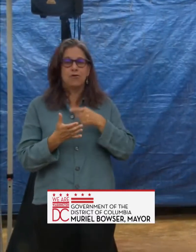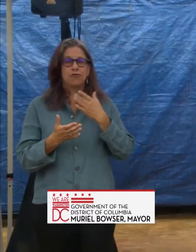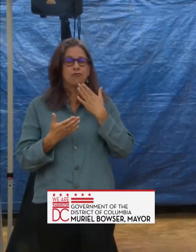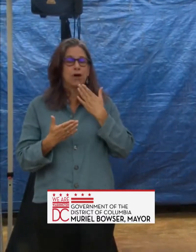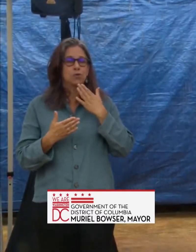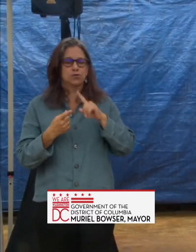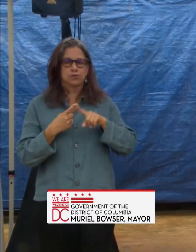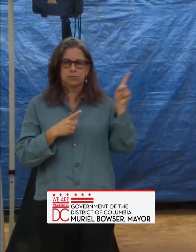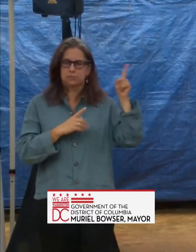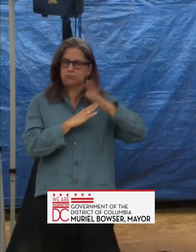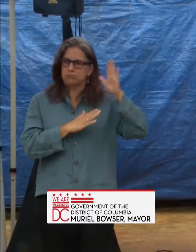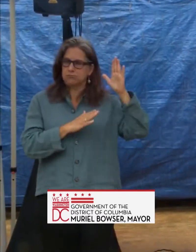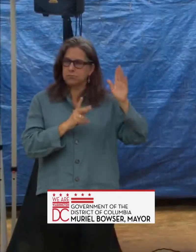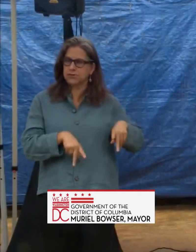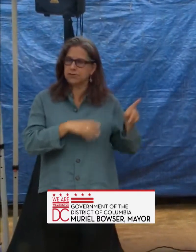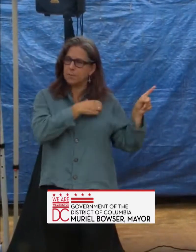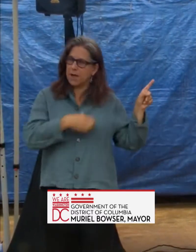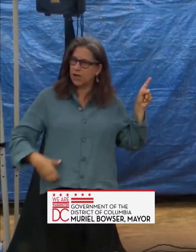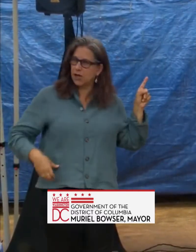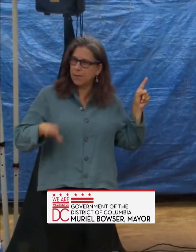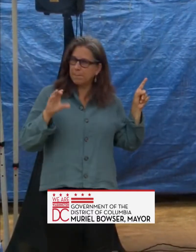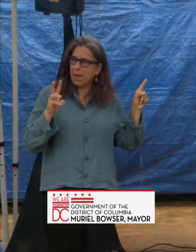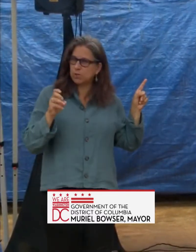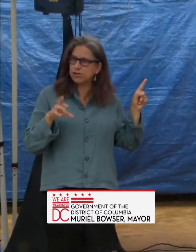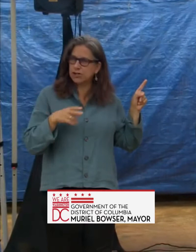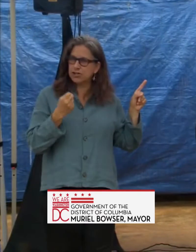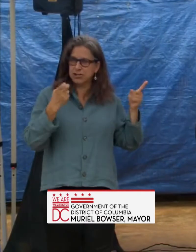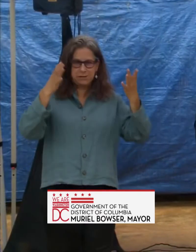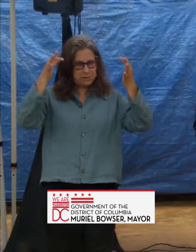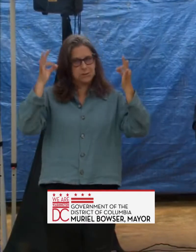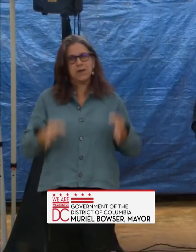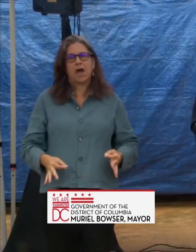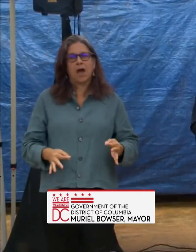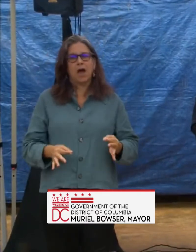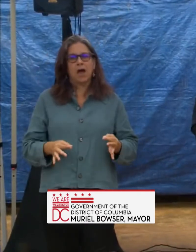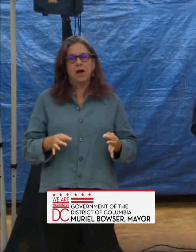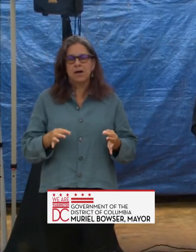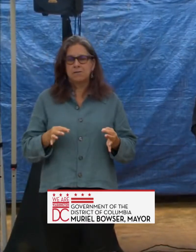DECIDED VERY EARLY ON THAT SHE WAS GOING TO TACKLE THE TASK OF